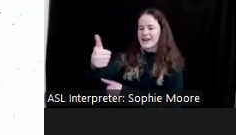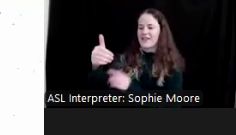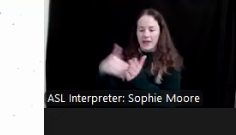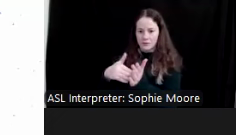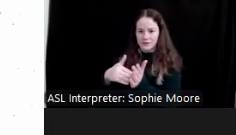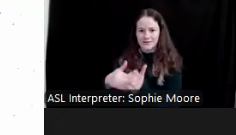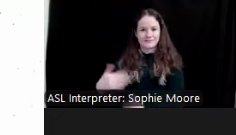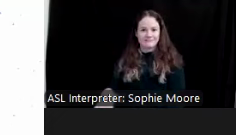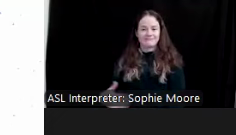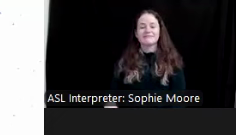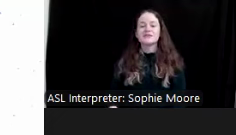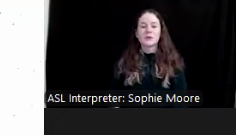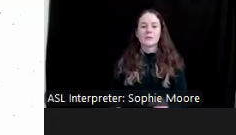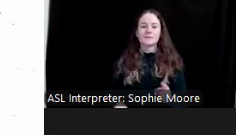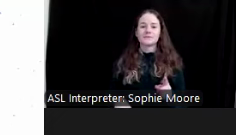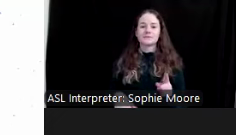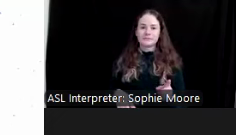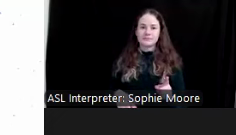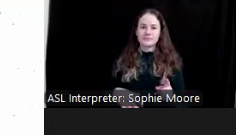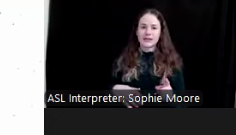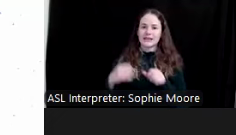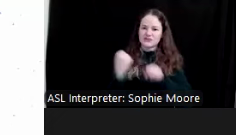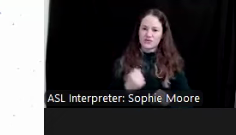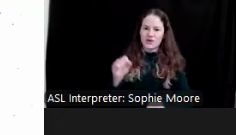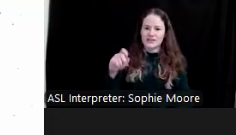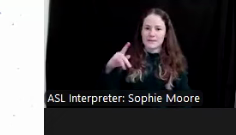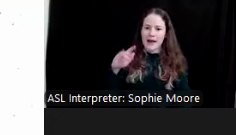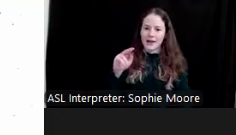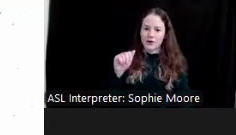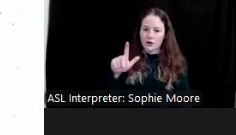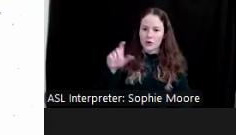help be a an advocate for lots of folks and really push the envelope on what is